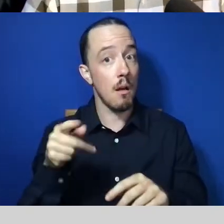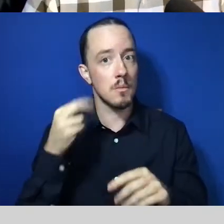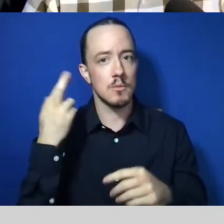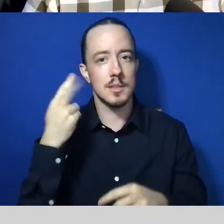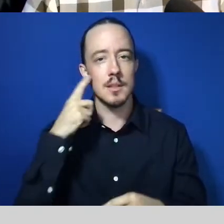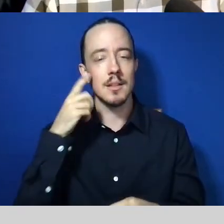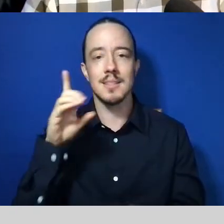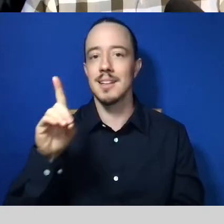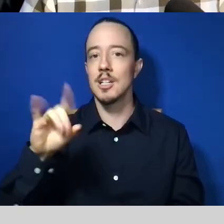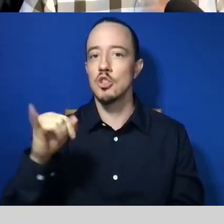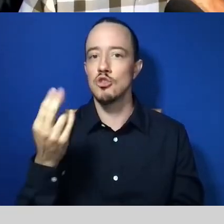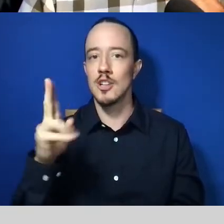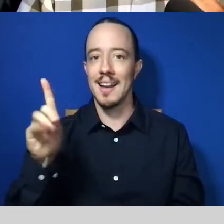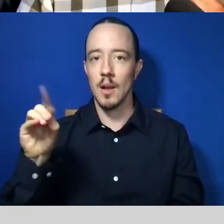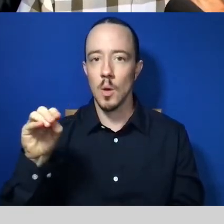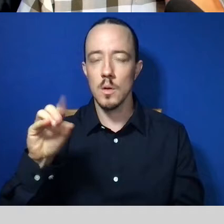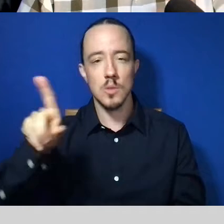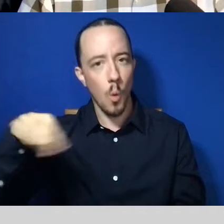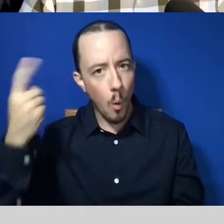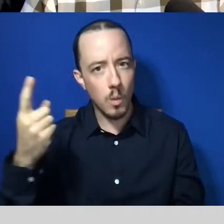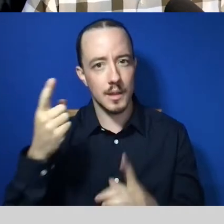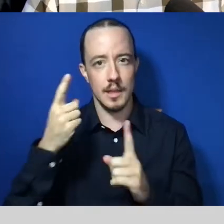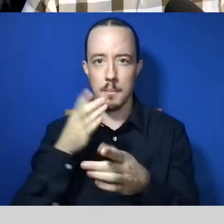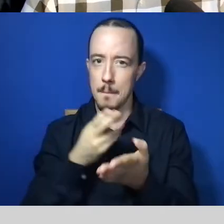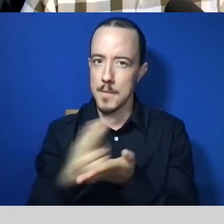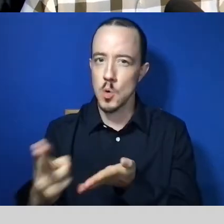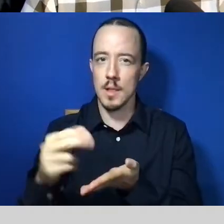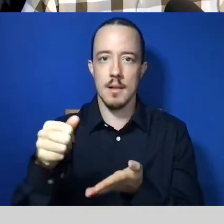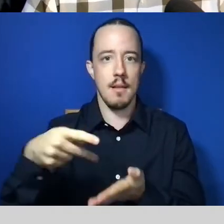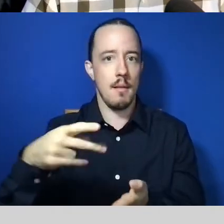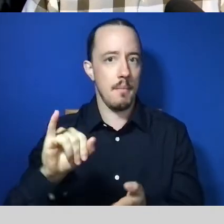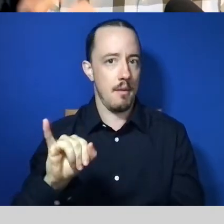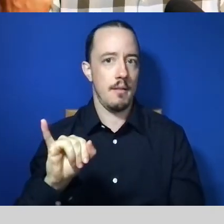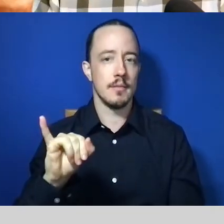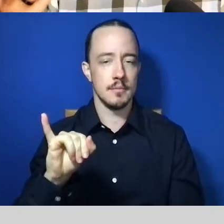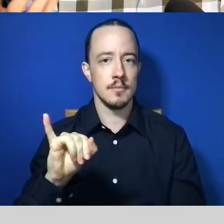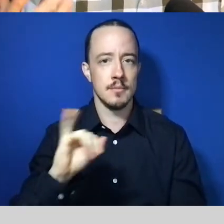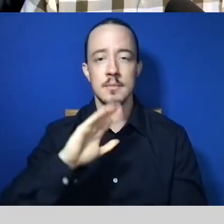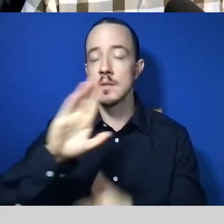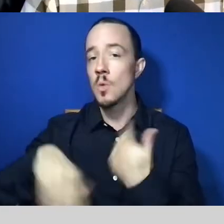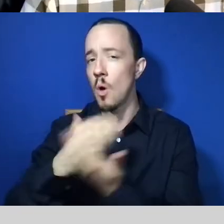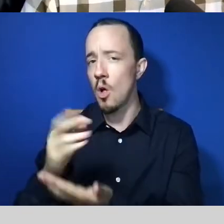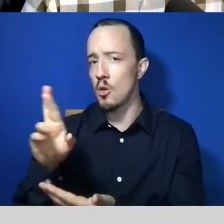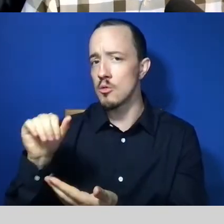So all of the React Application is served and hosted off of S3 buckets.